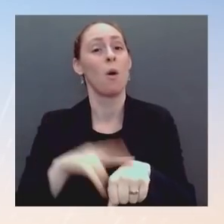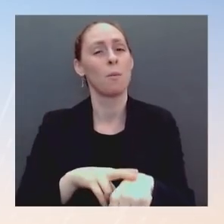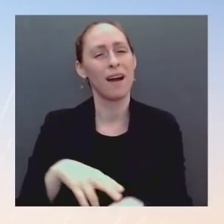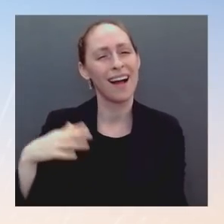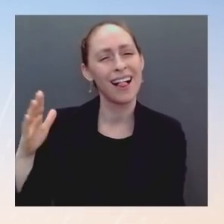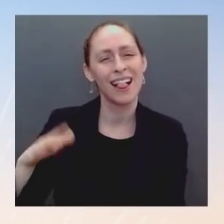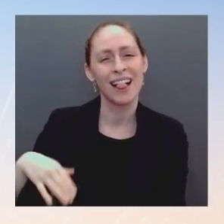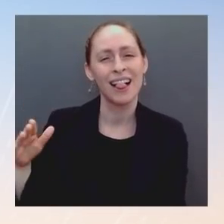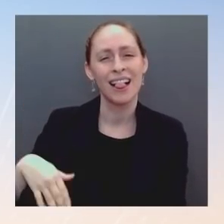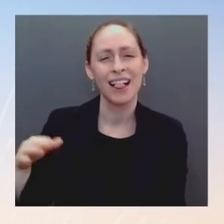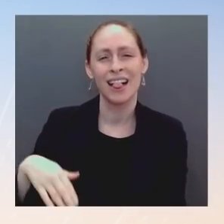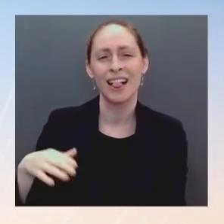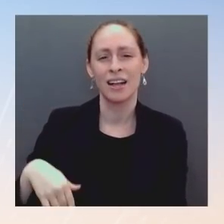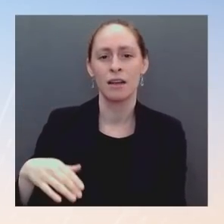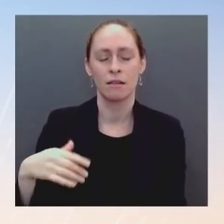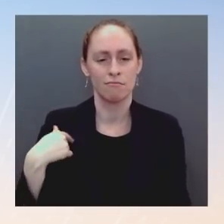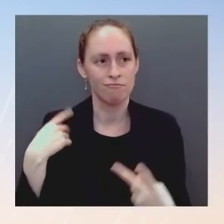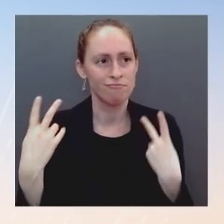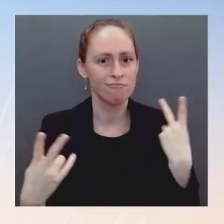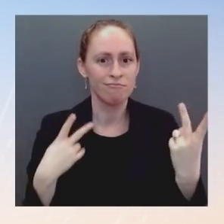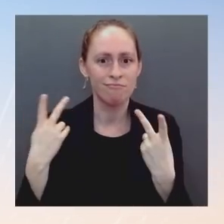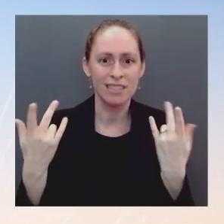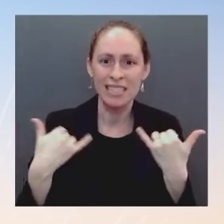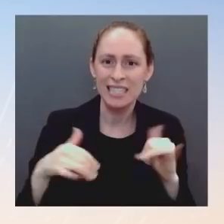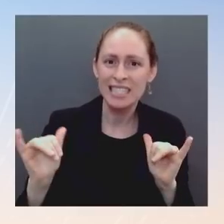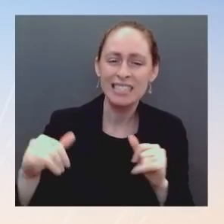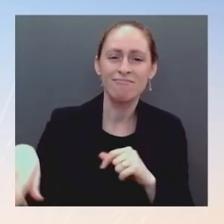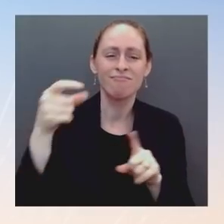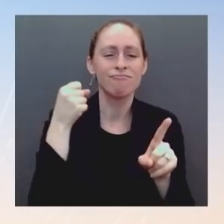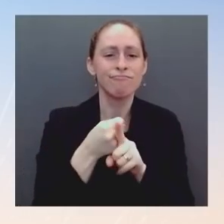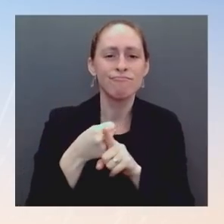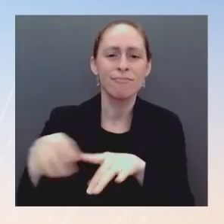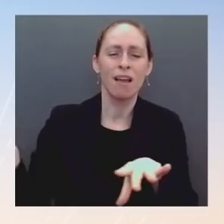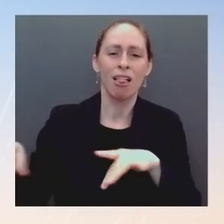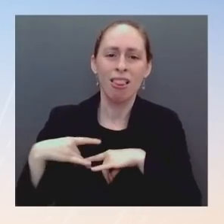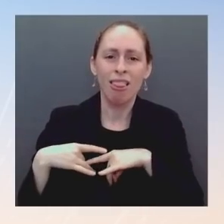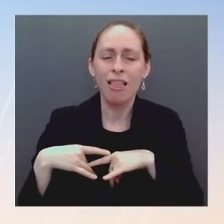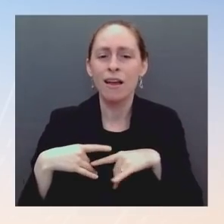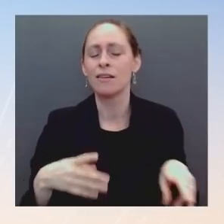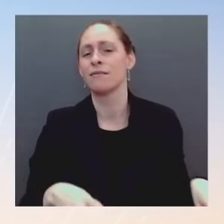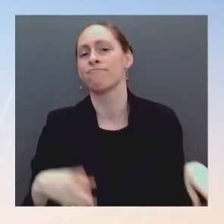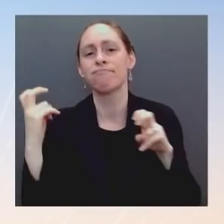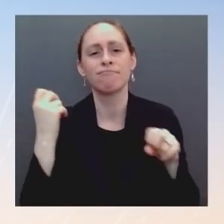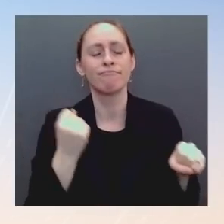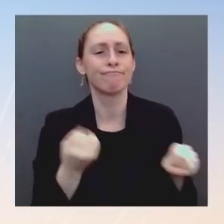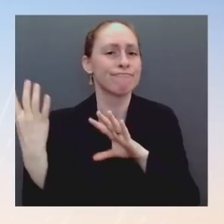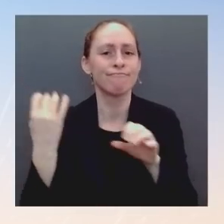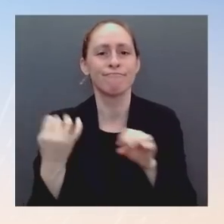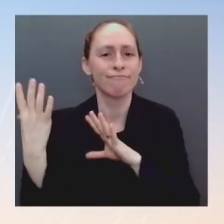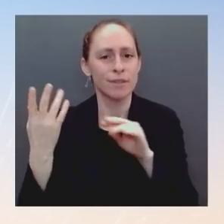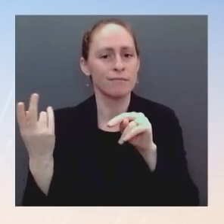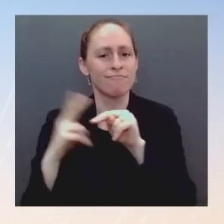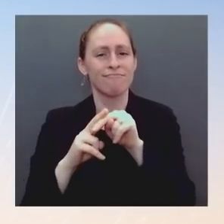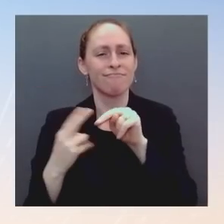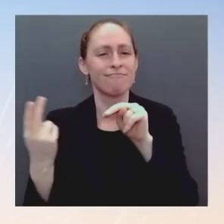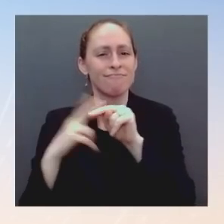You know, we are seeing -- we are still living with a range of precautions that change how people live their lives.